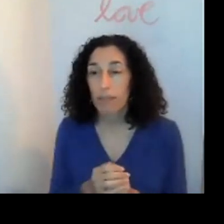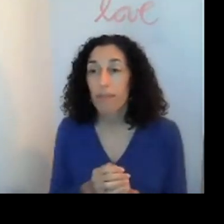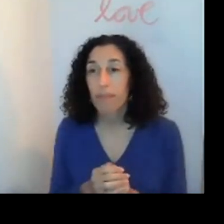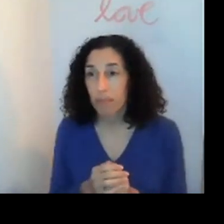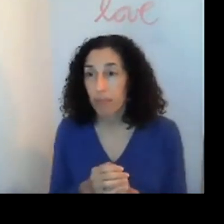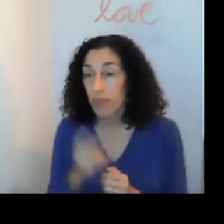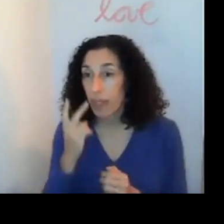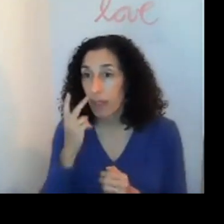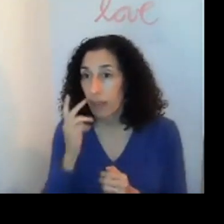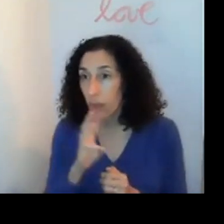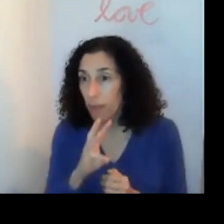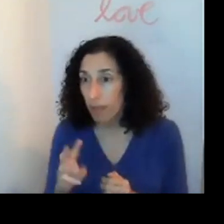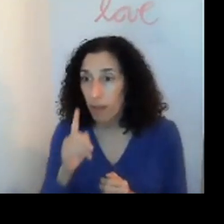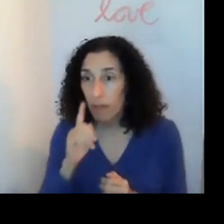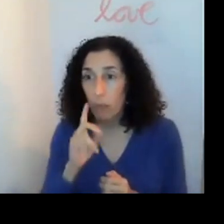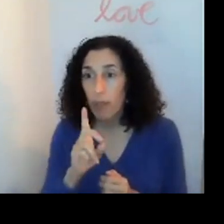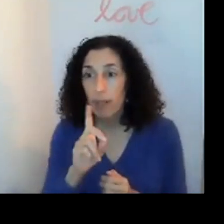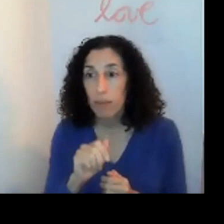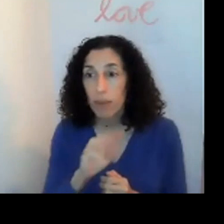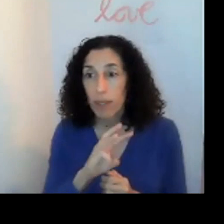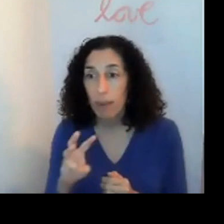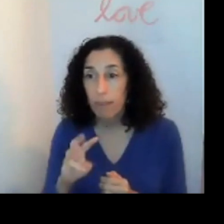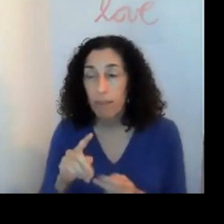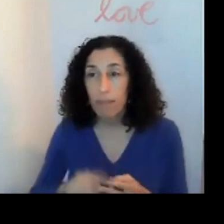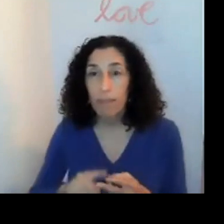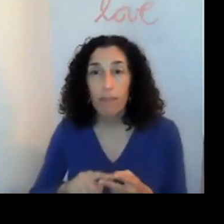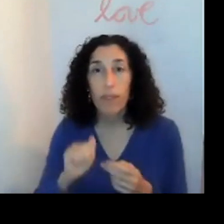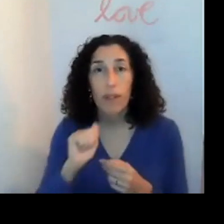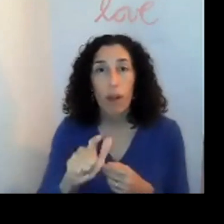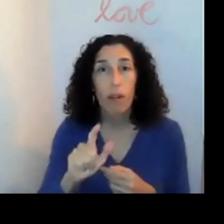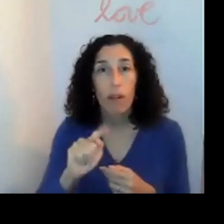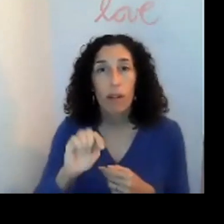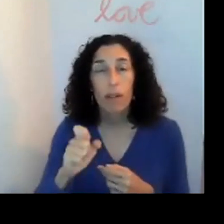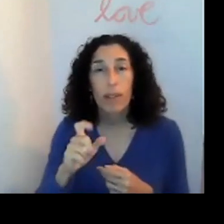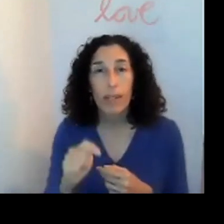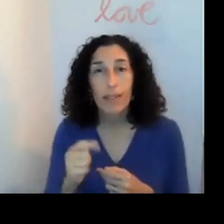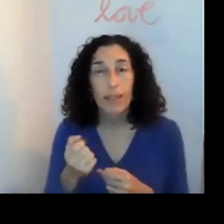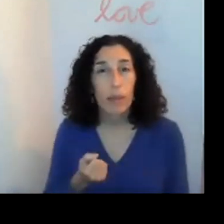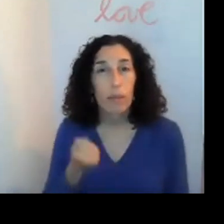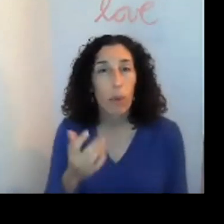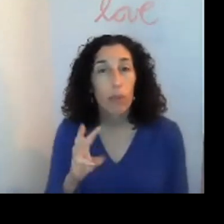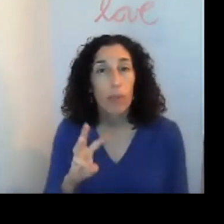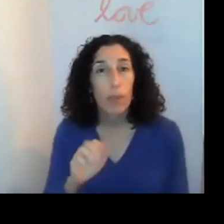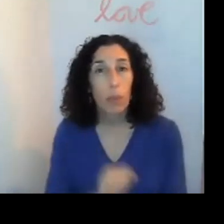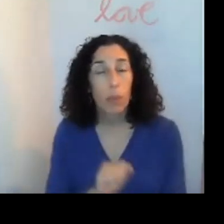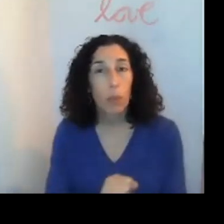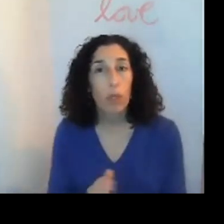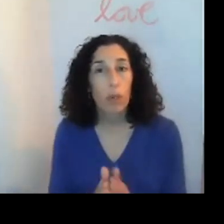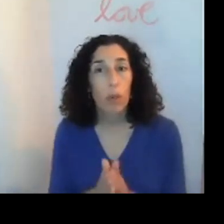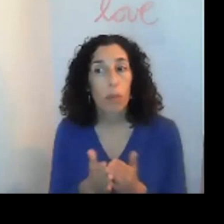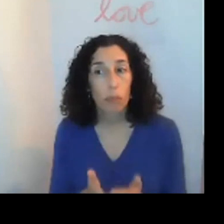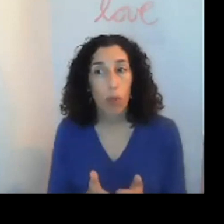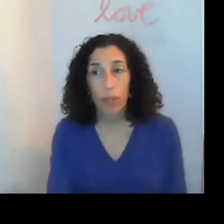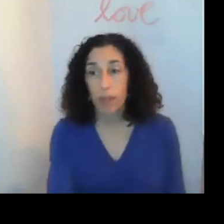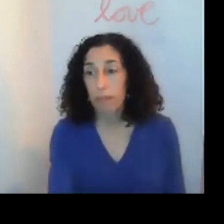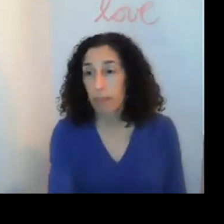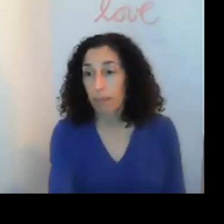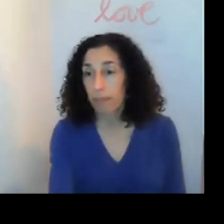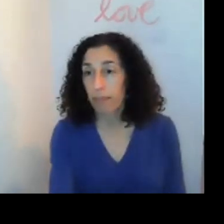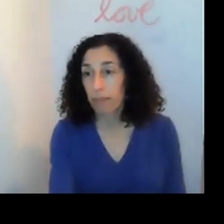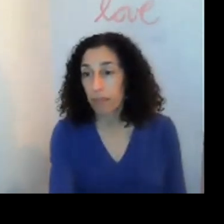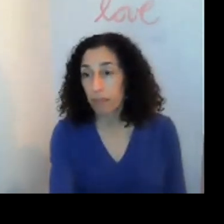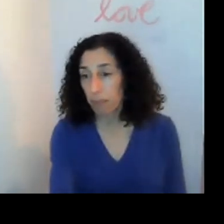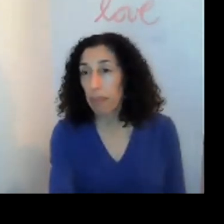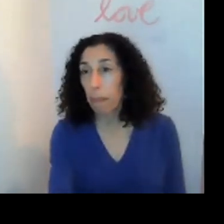and you can also download the Alt-text as Poetry workbook at alt-text-as-poetry.net.